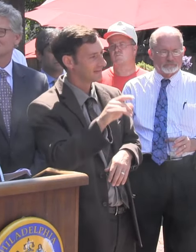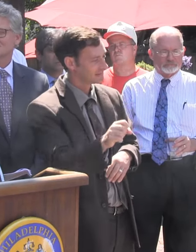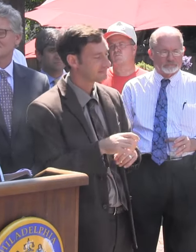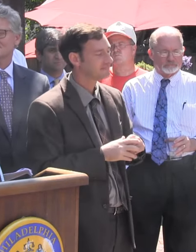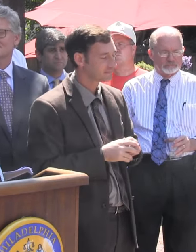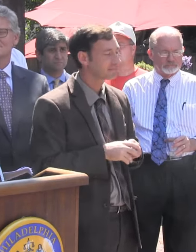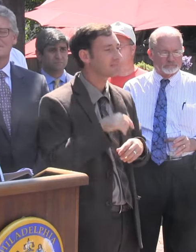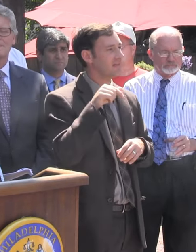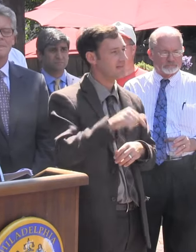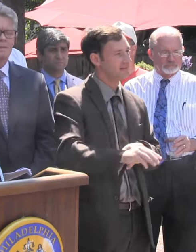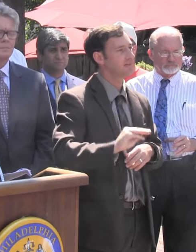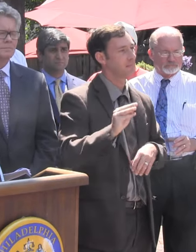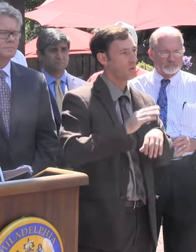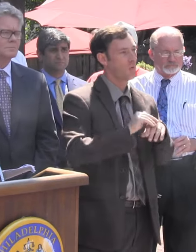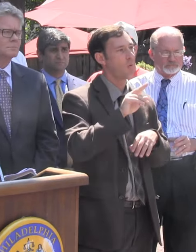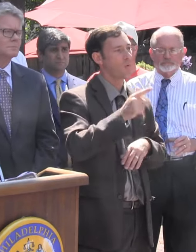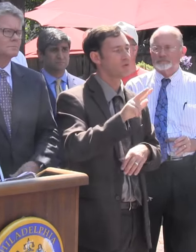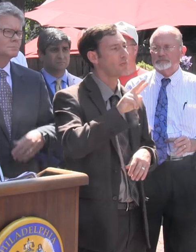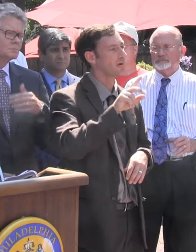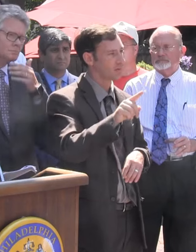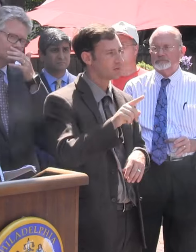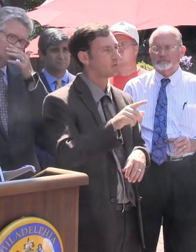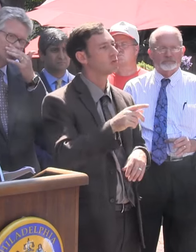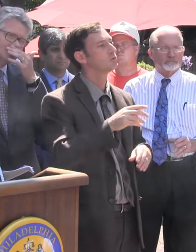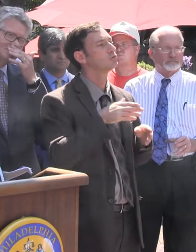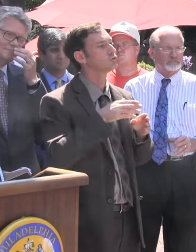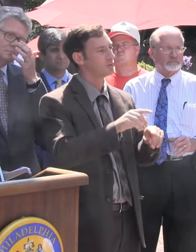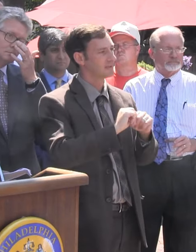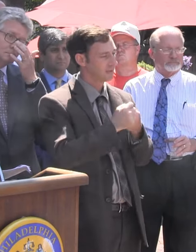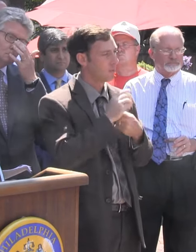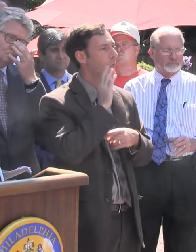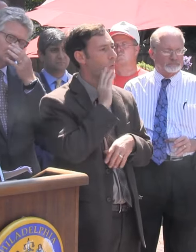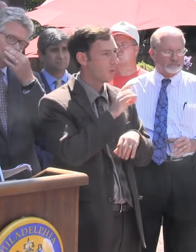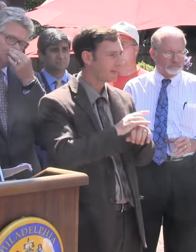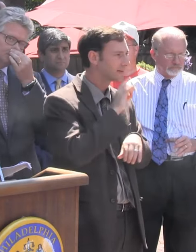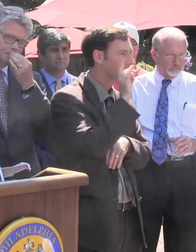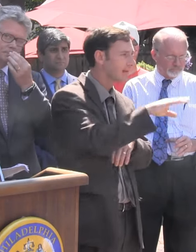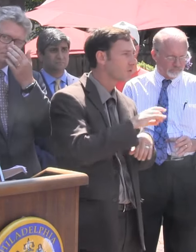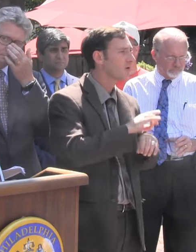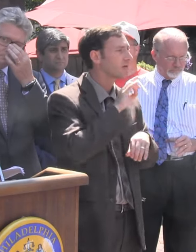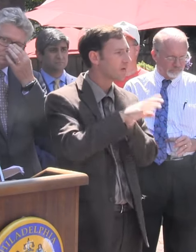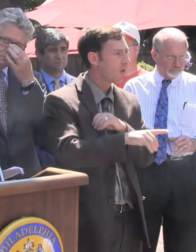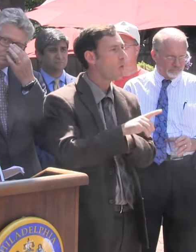This coming Monday August 31st street teams will personally deliver hundreds of open in